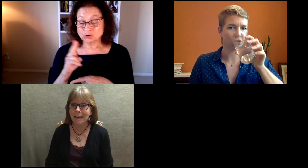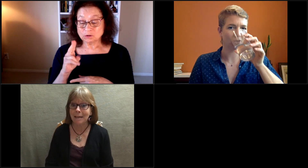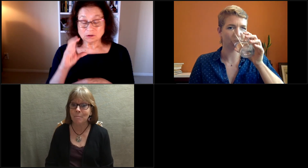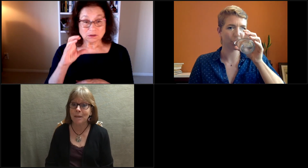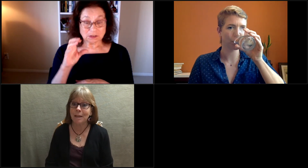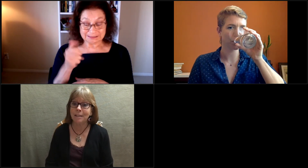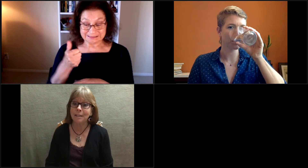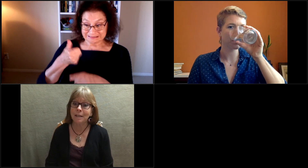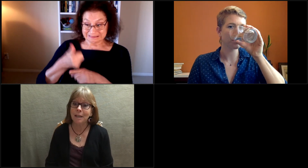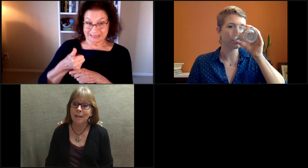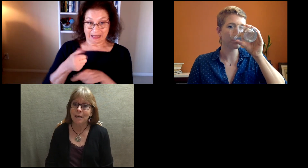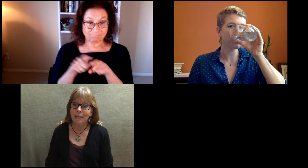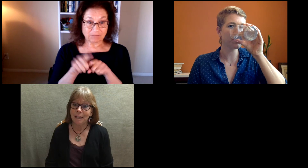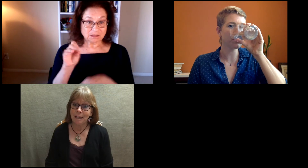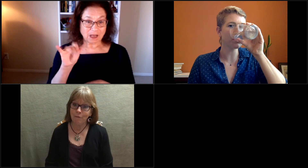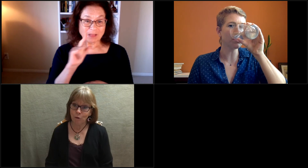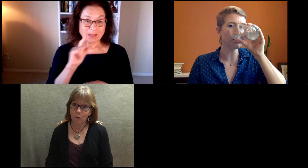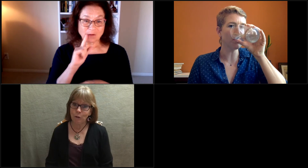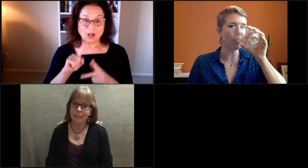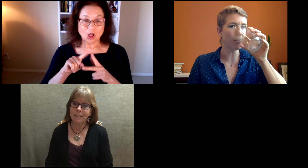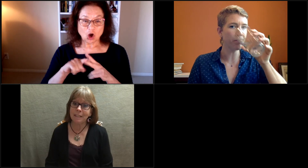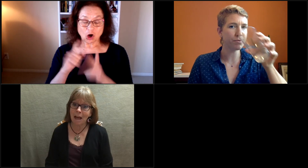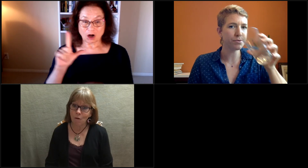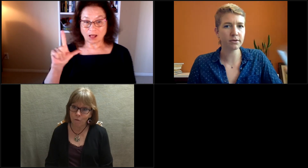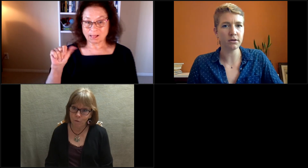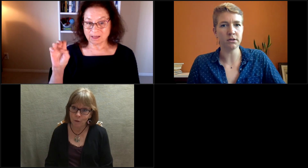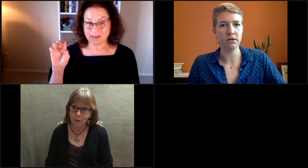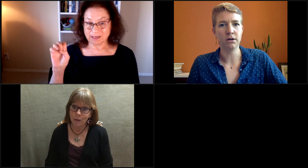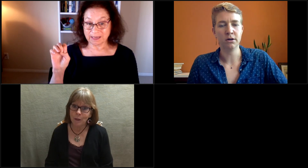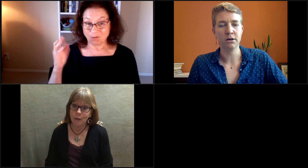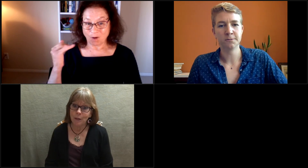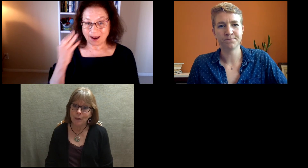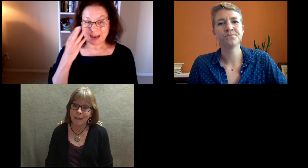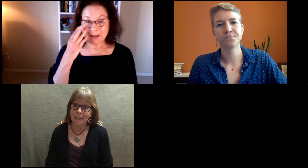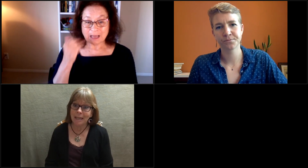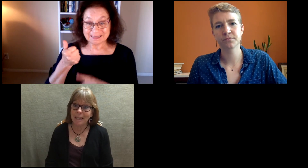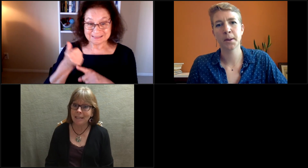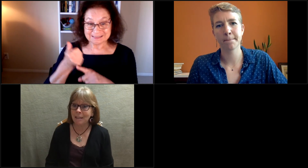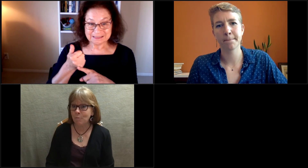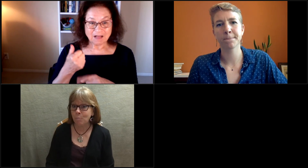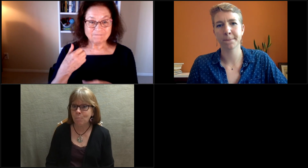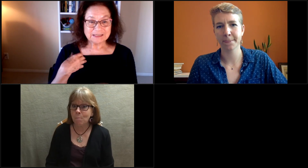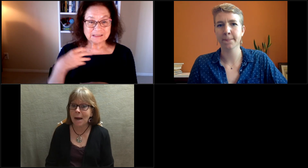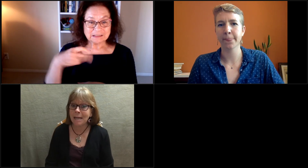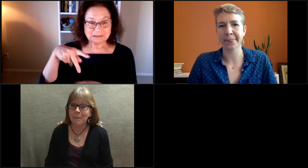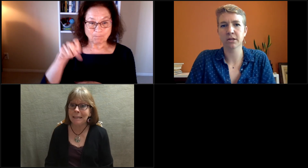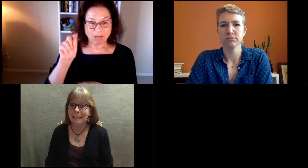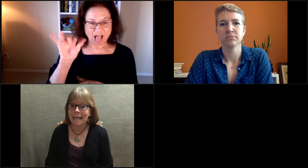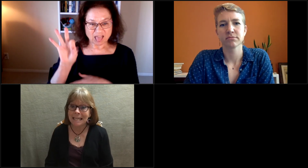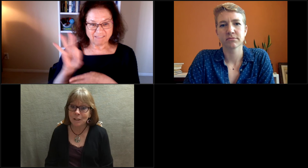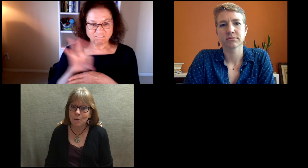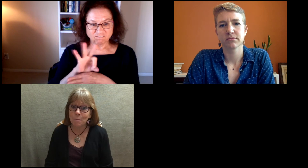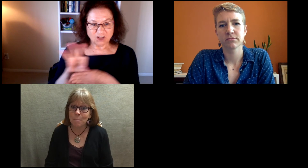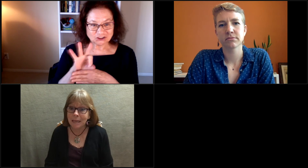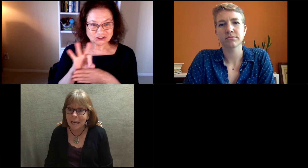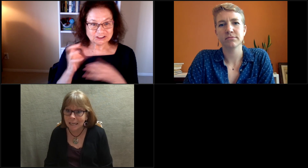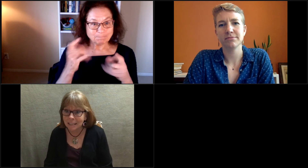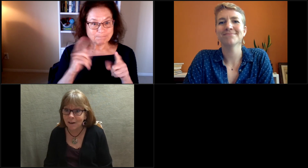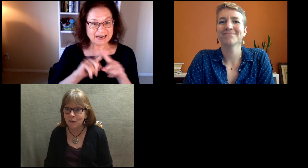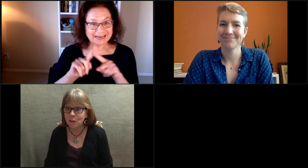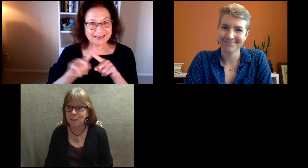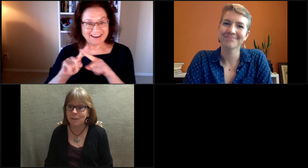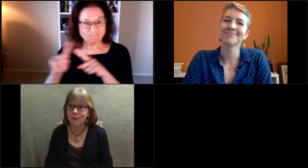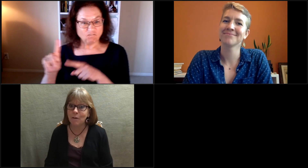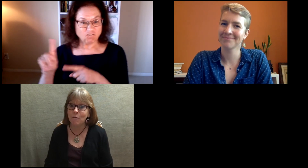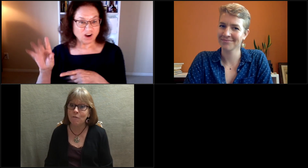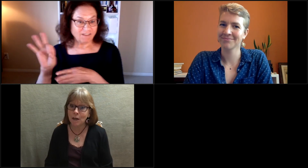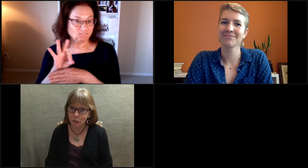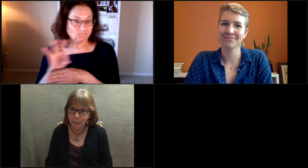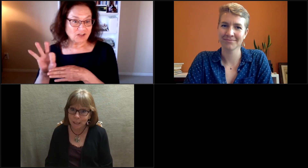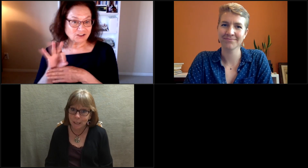Because if you’re using SELF, it might be late because of a specific function.